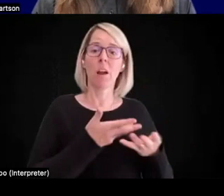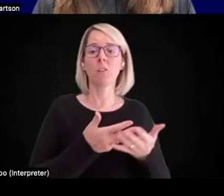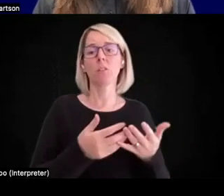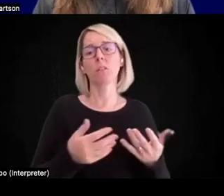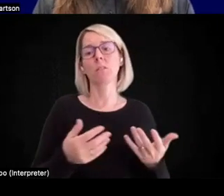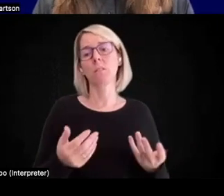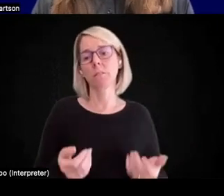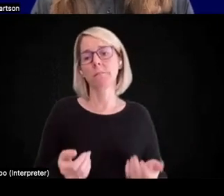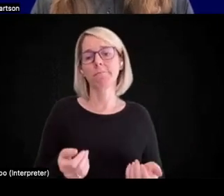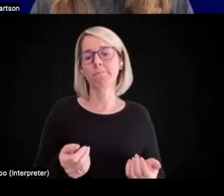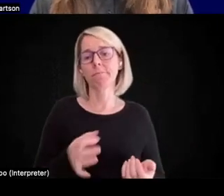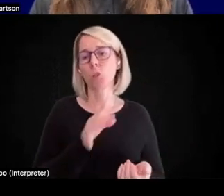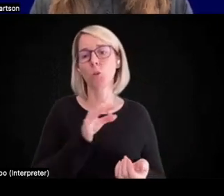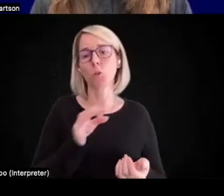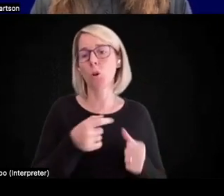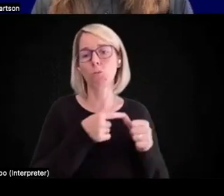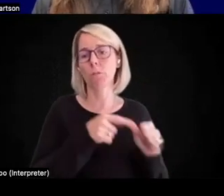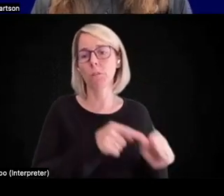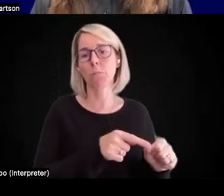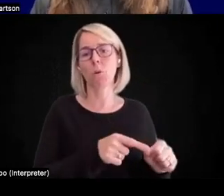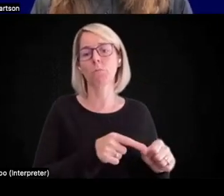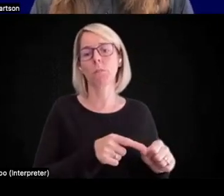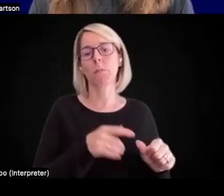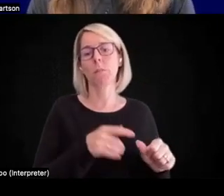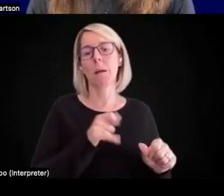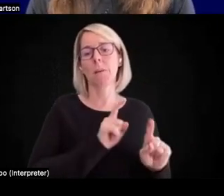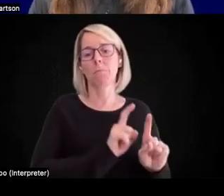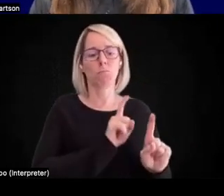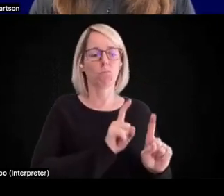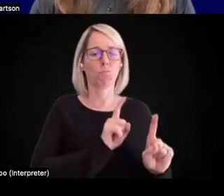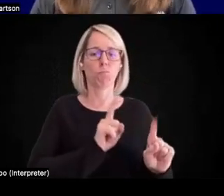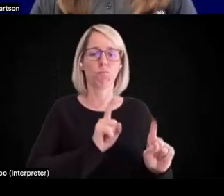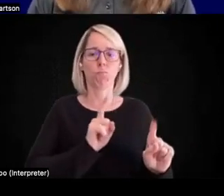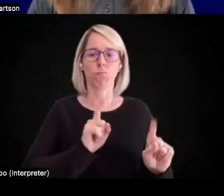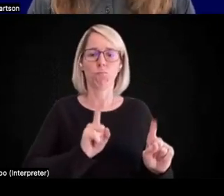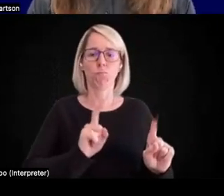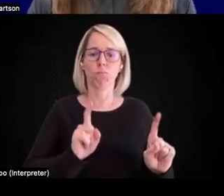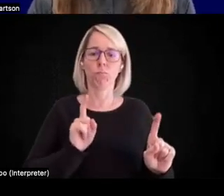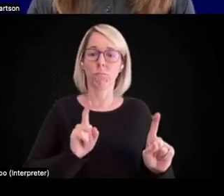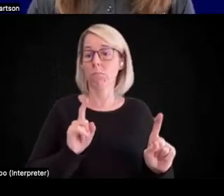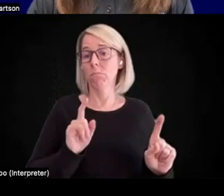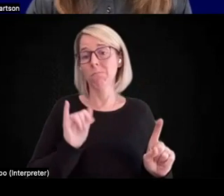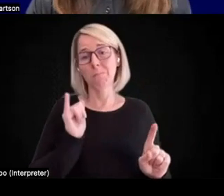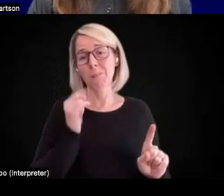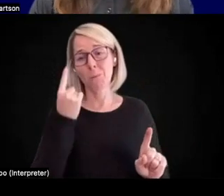floppy and moving away bit by bit. That's maybe one idea. I don't know. It's going